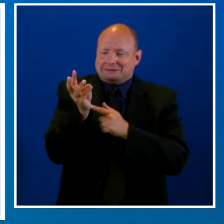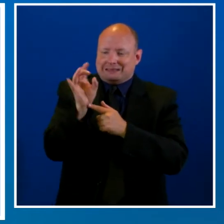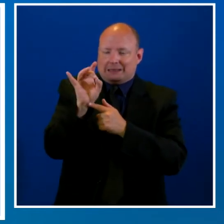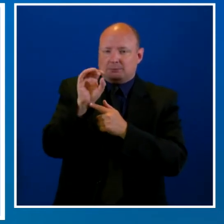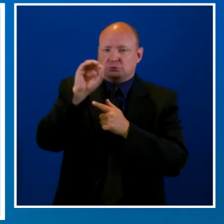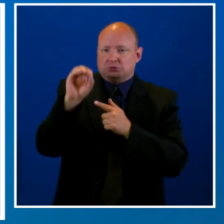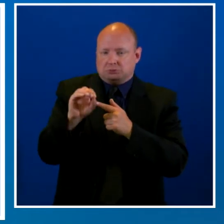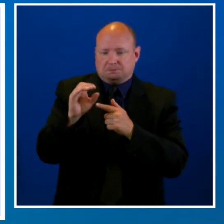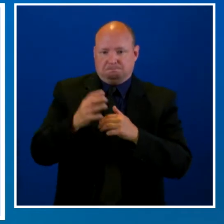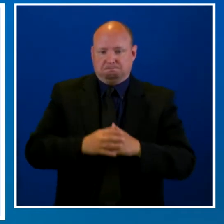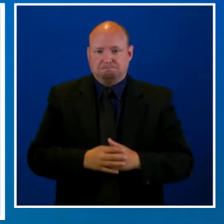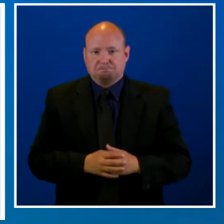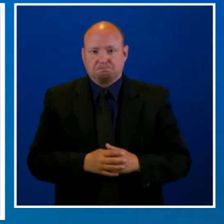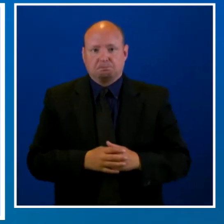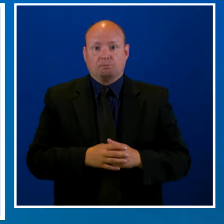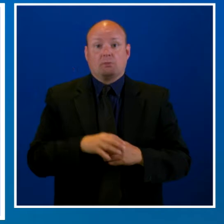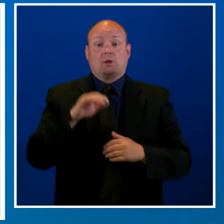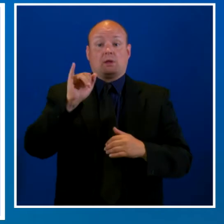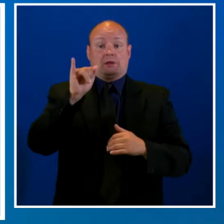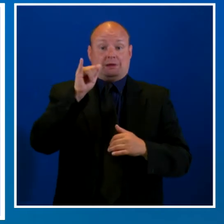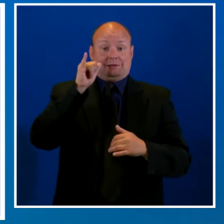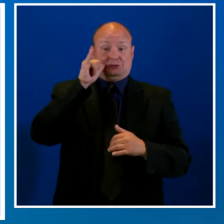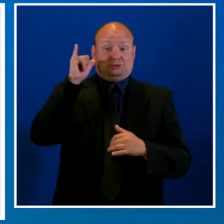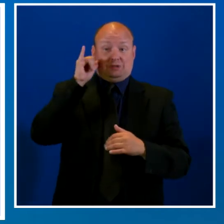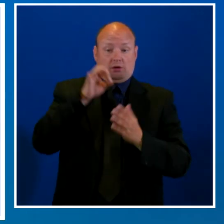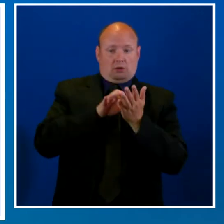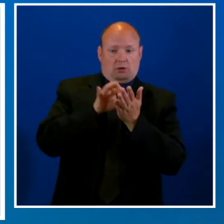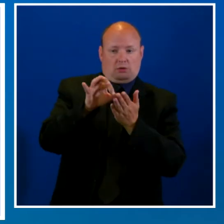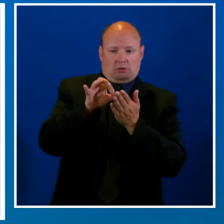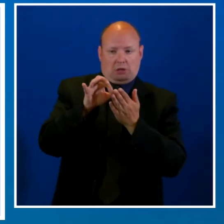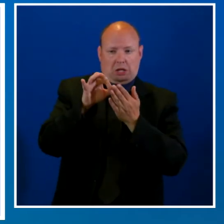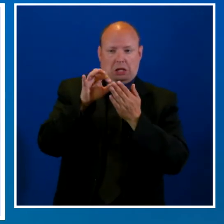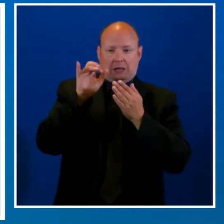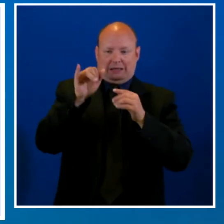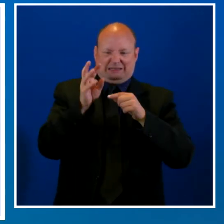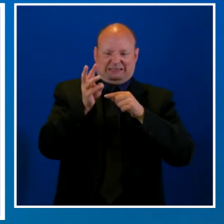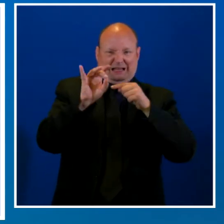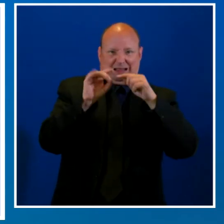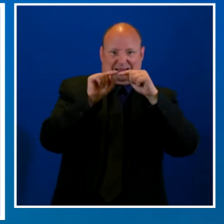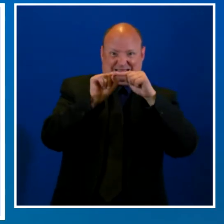As of yesterday. 68% of Washington residents, 16 and